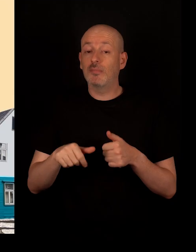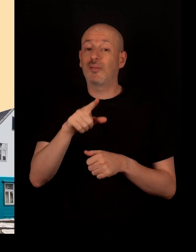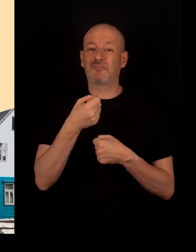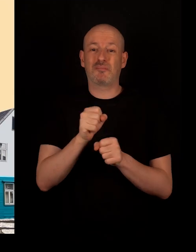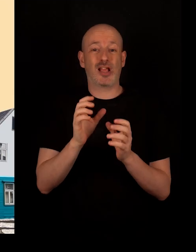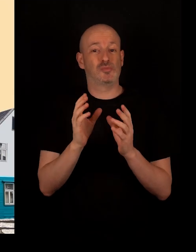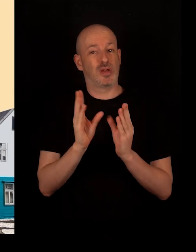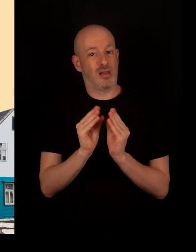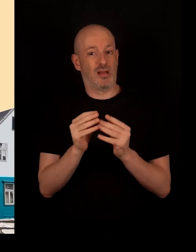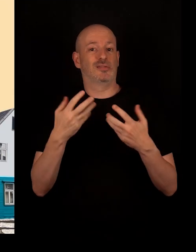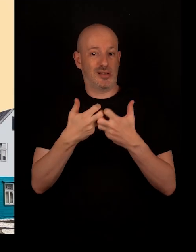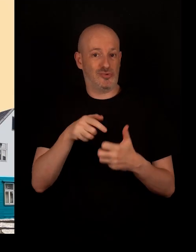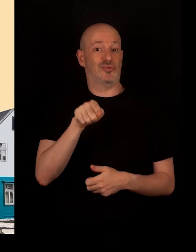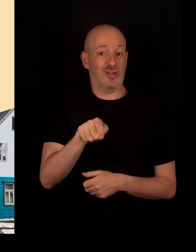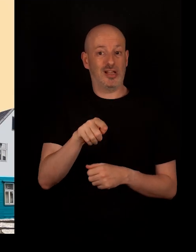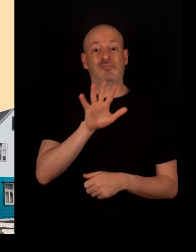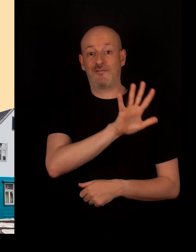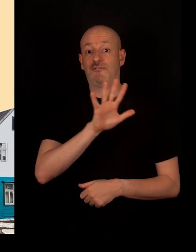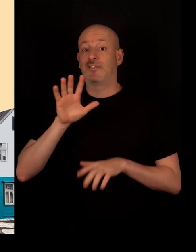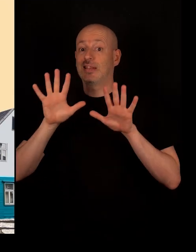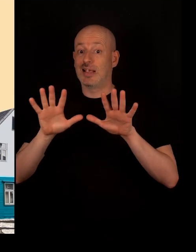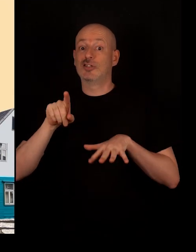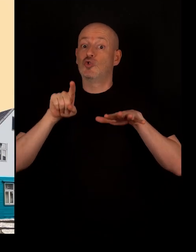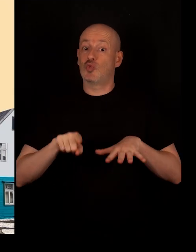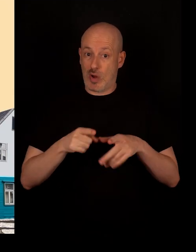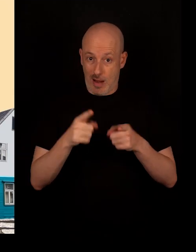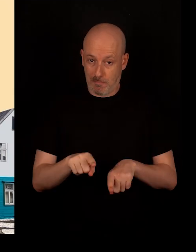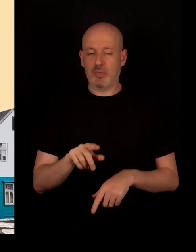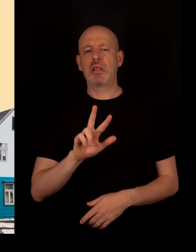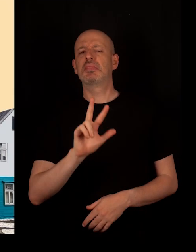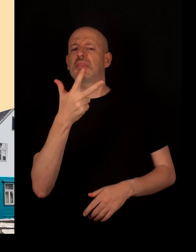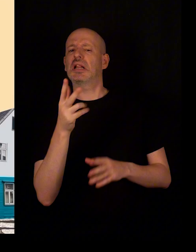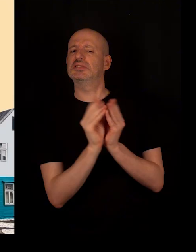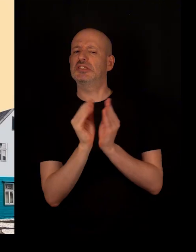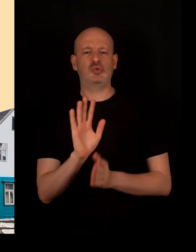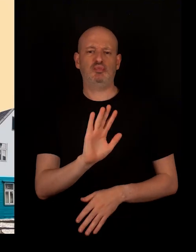the Match-Making Sessions will happen on the 5th and 10th of June. We didn't need a third session.